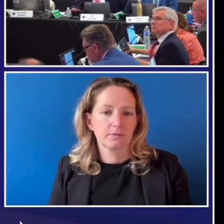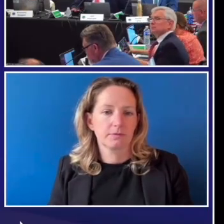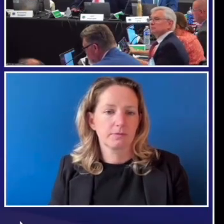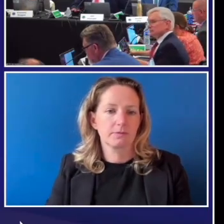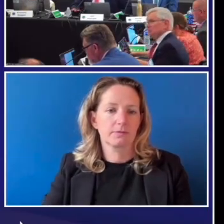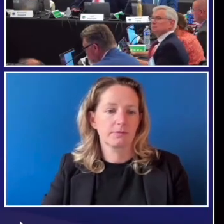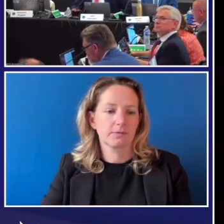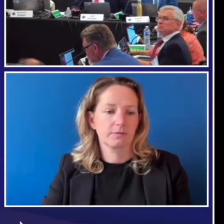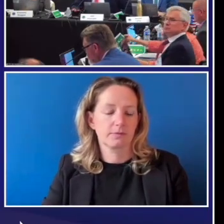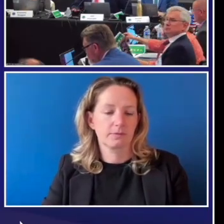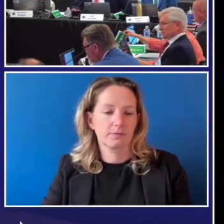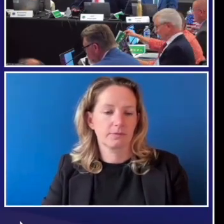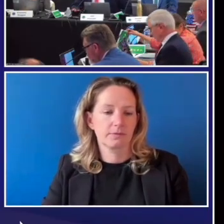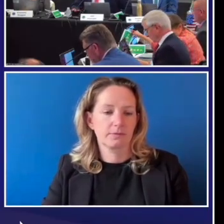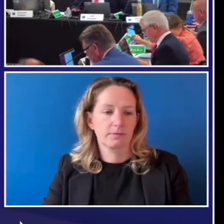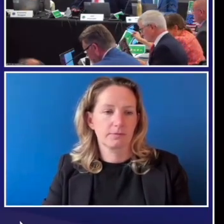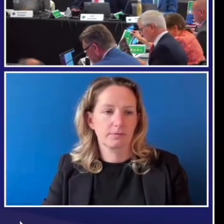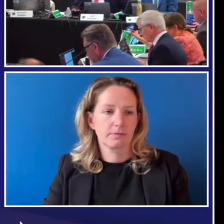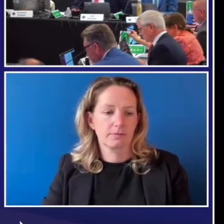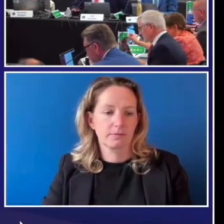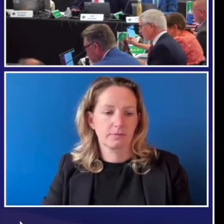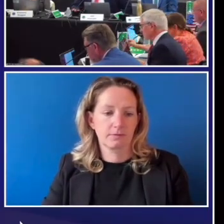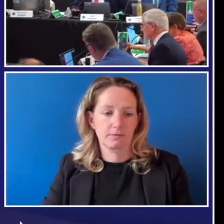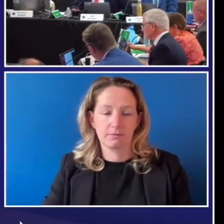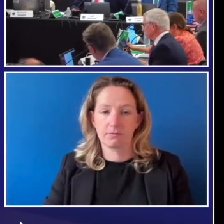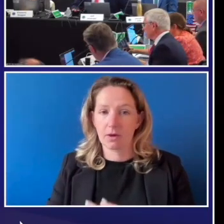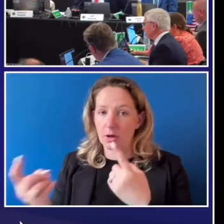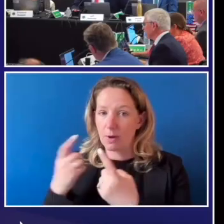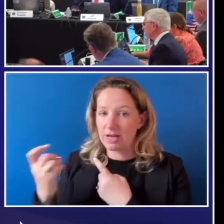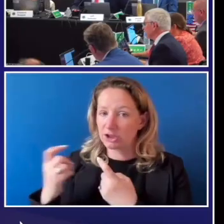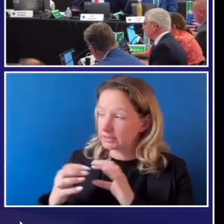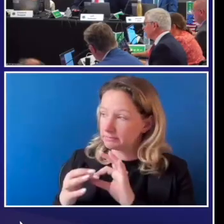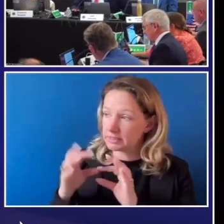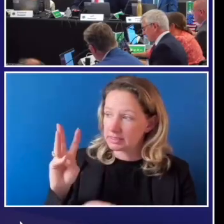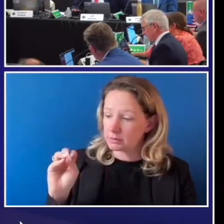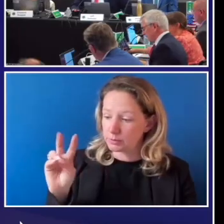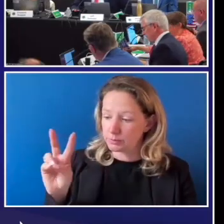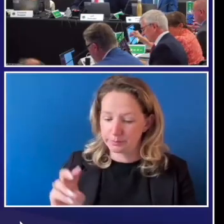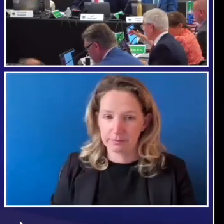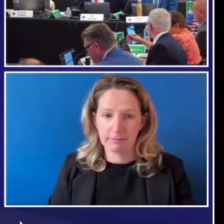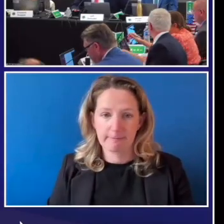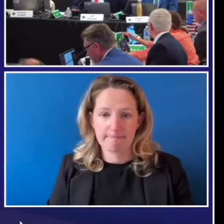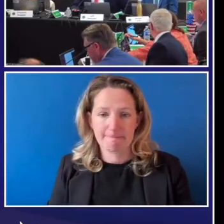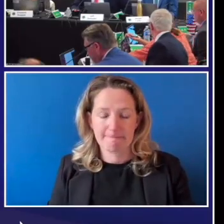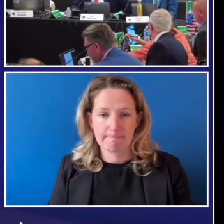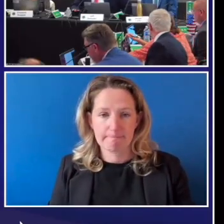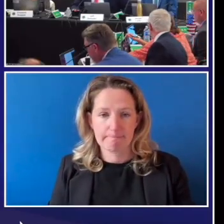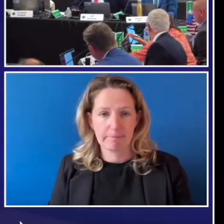Okay. Did you want to take questions on 602. Yeah, if We can pause there if there's a question on that change.